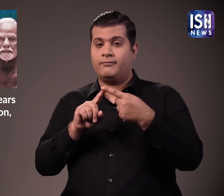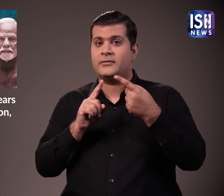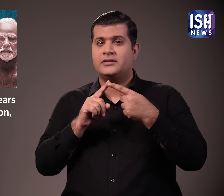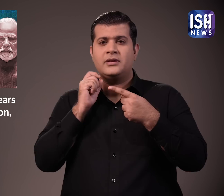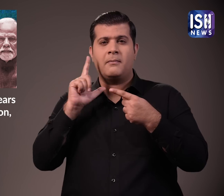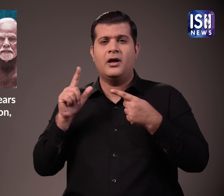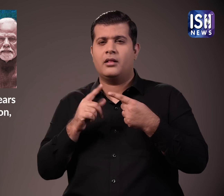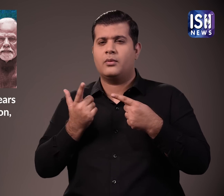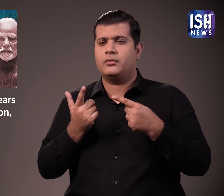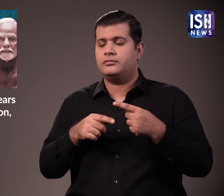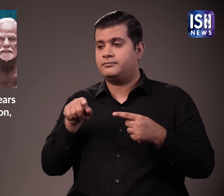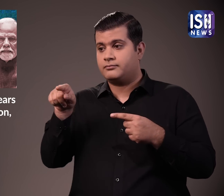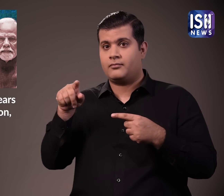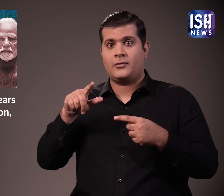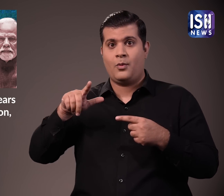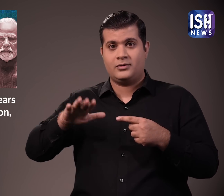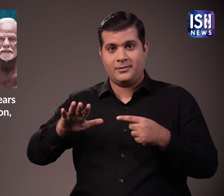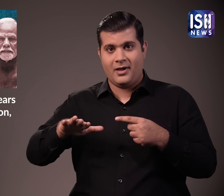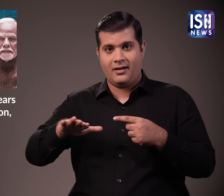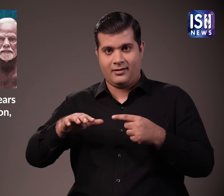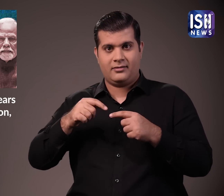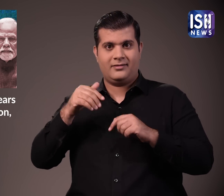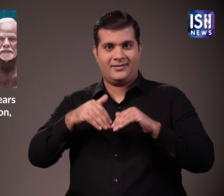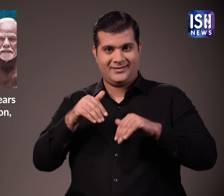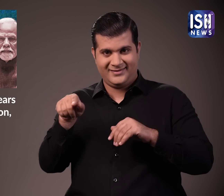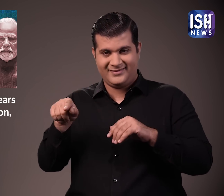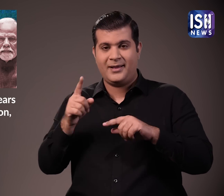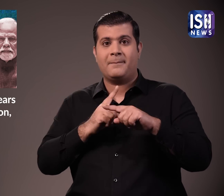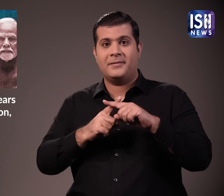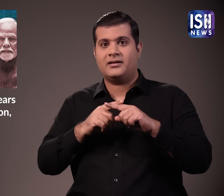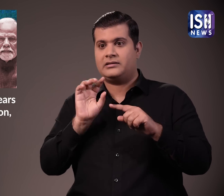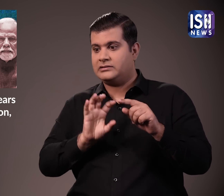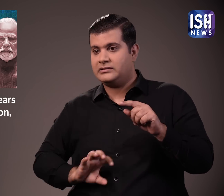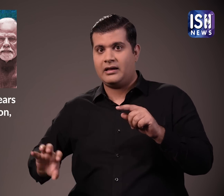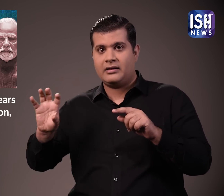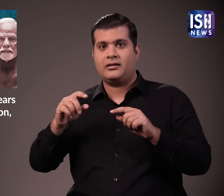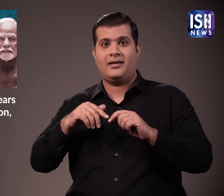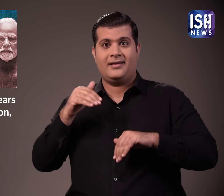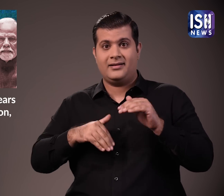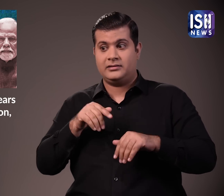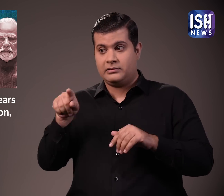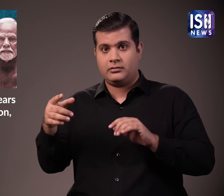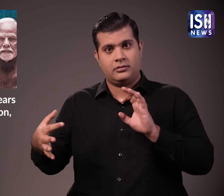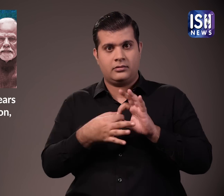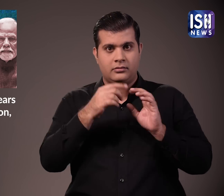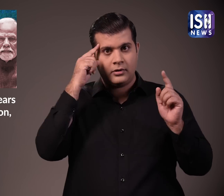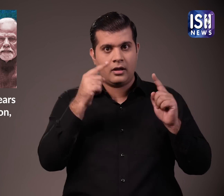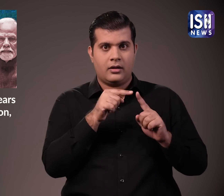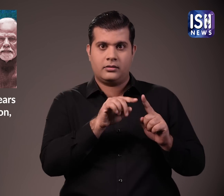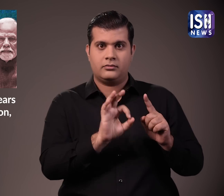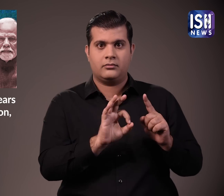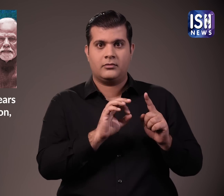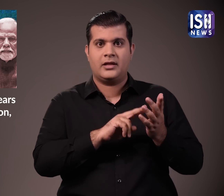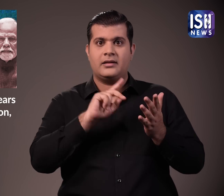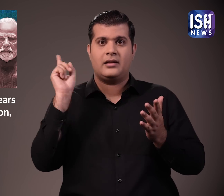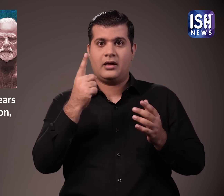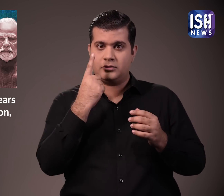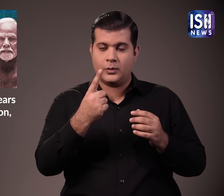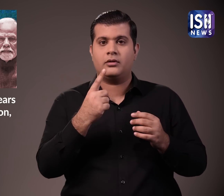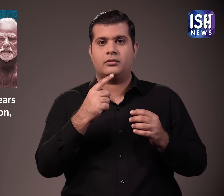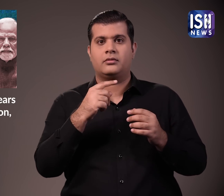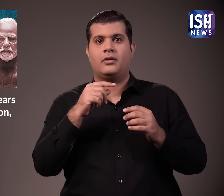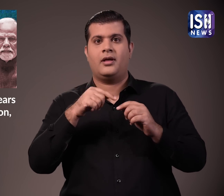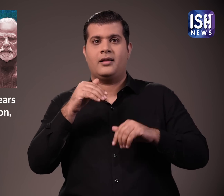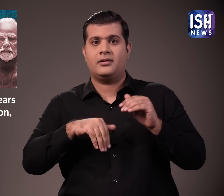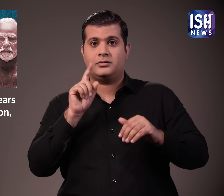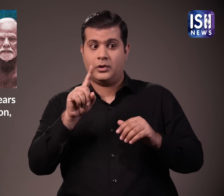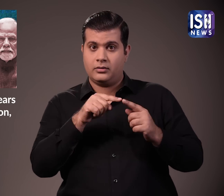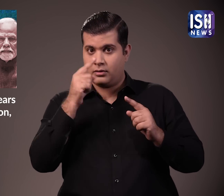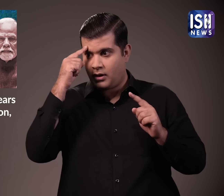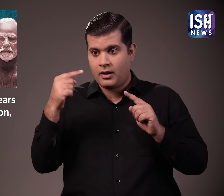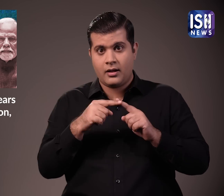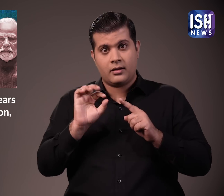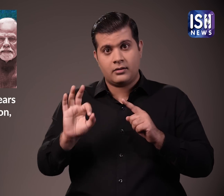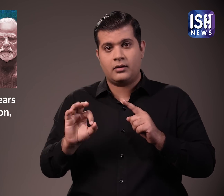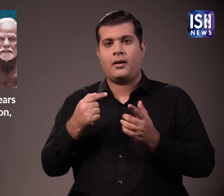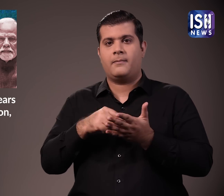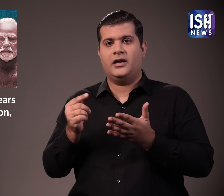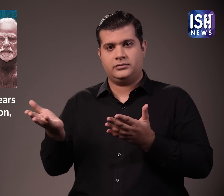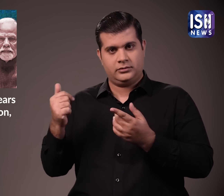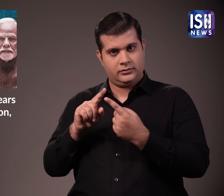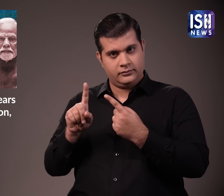Before passing the One Nation, One Election bill, first the Lok Sabha and state assembly election bill must be approved.